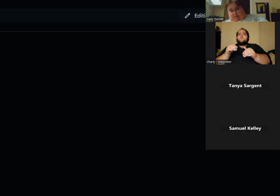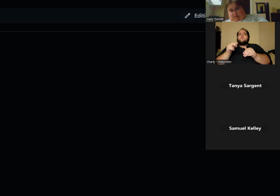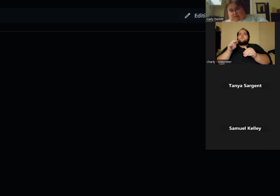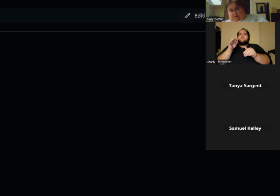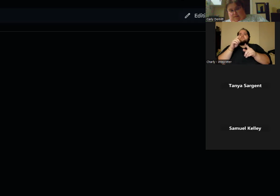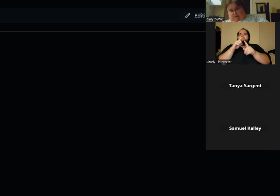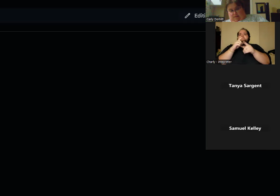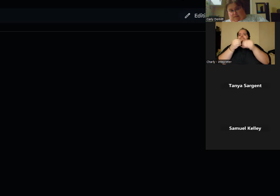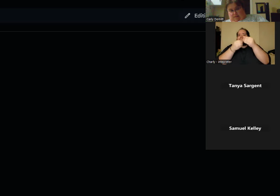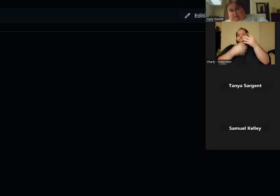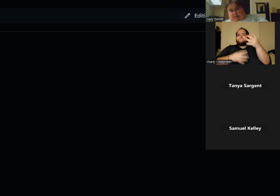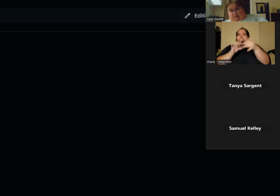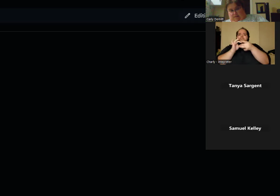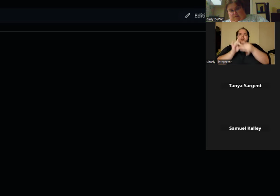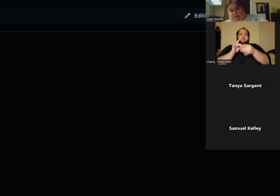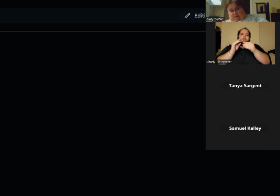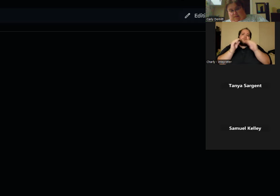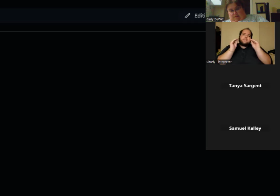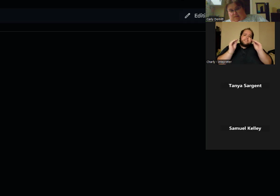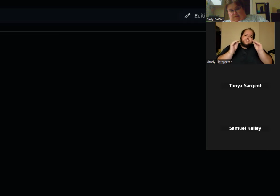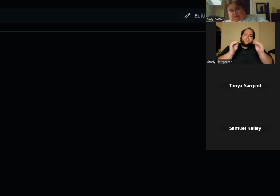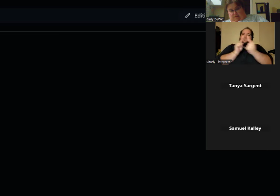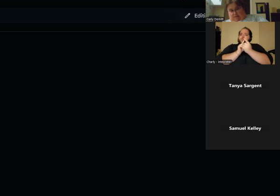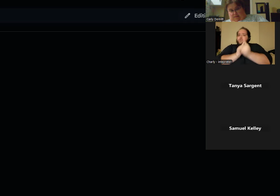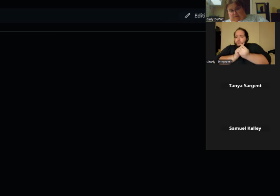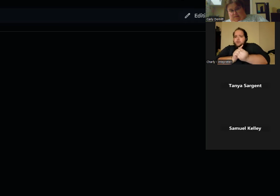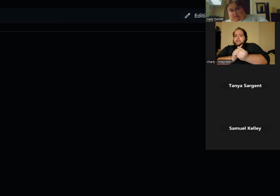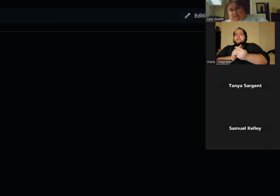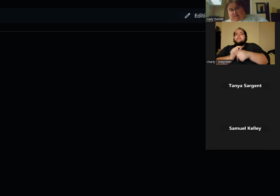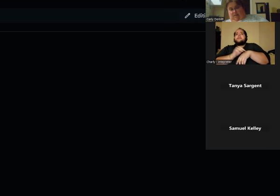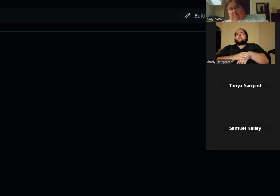teaching and tutoring that I've done. for me, uh.